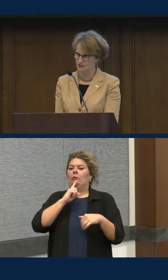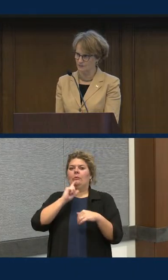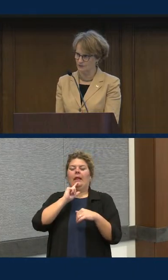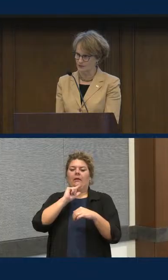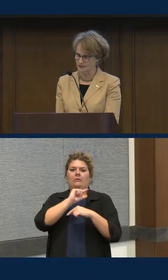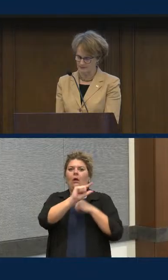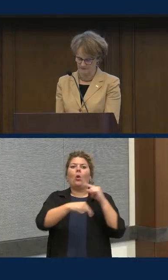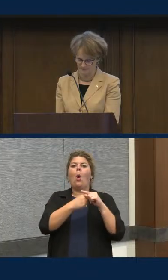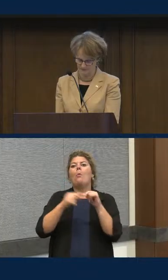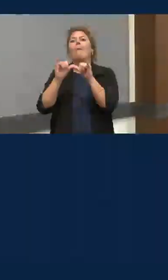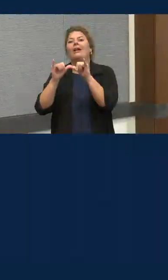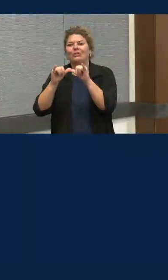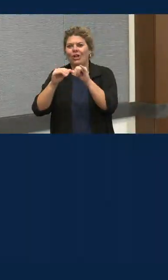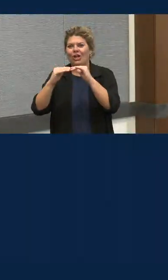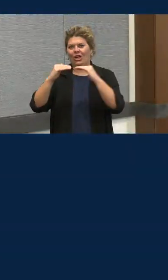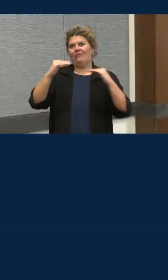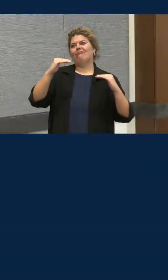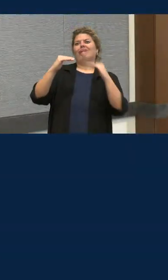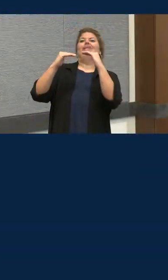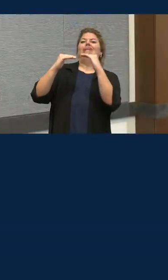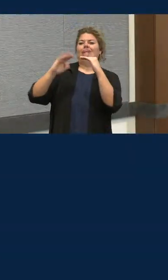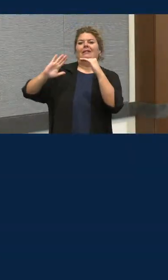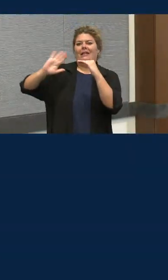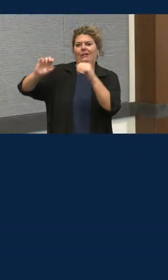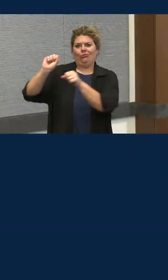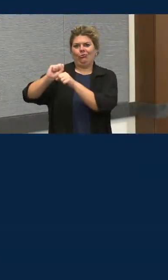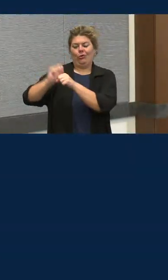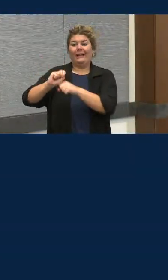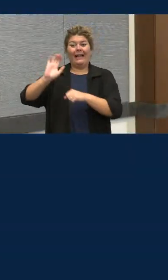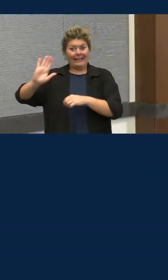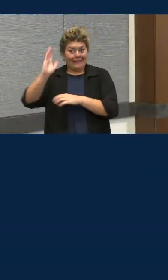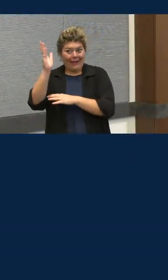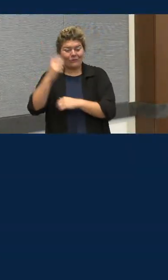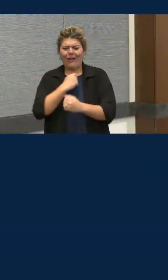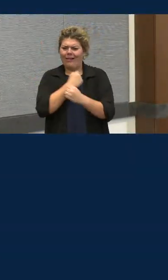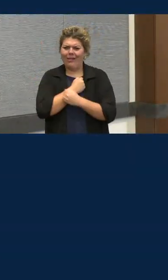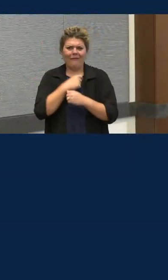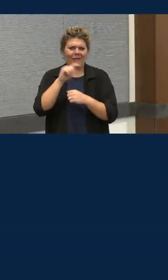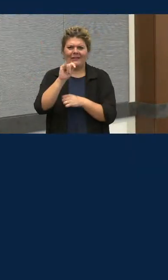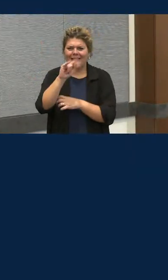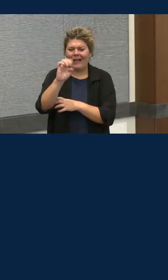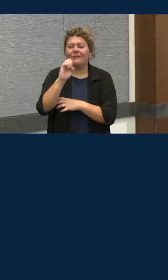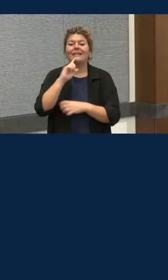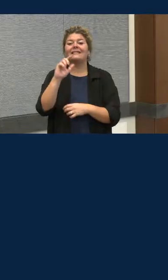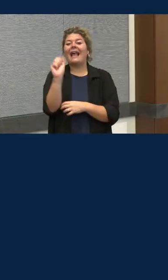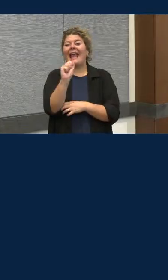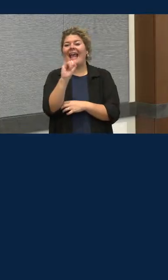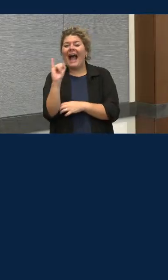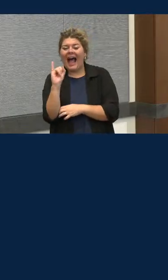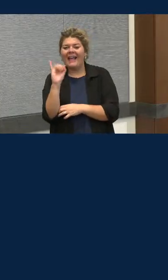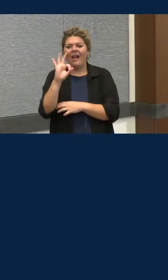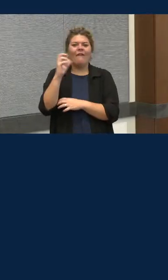His lecture, The AI of the and I love the title, the AI